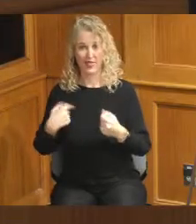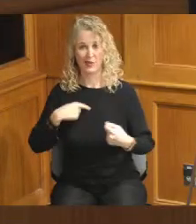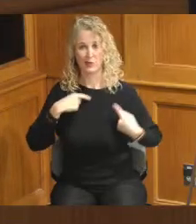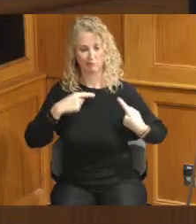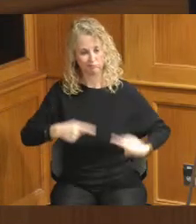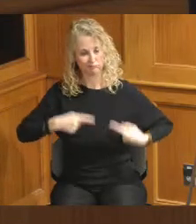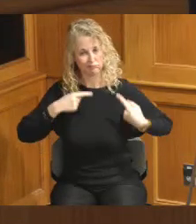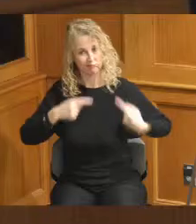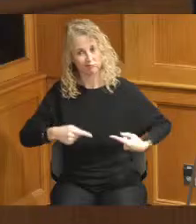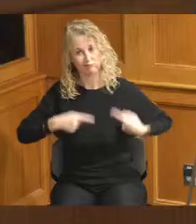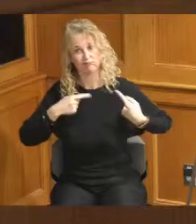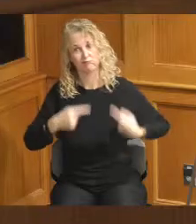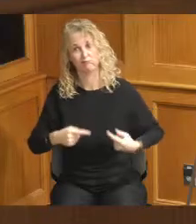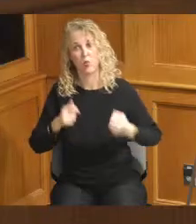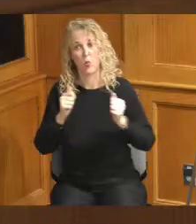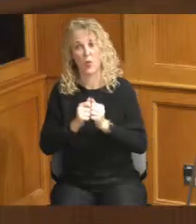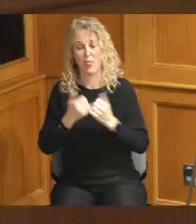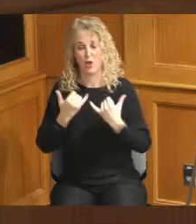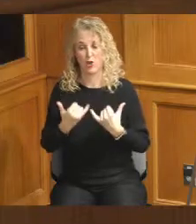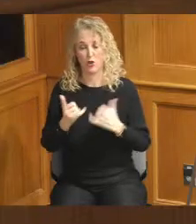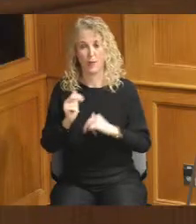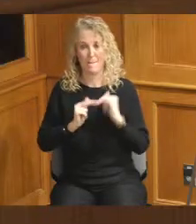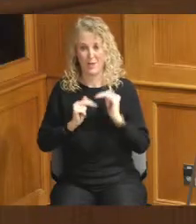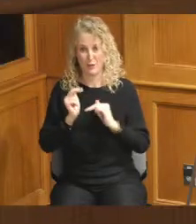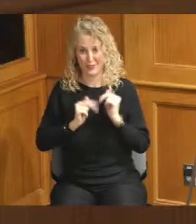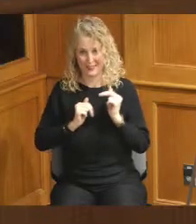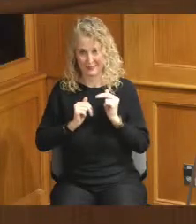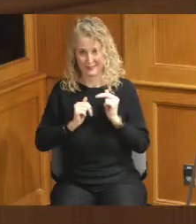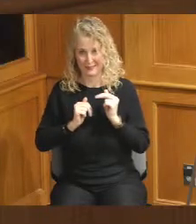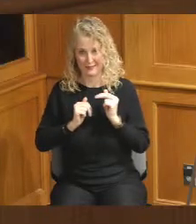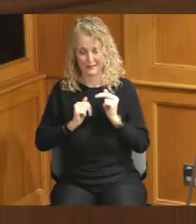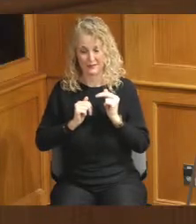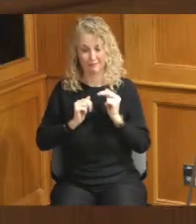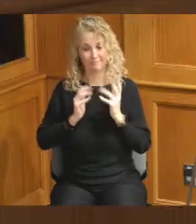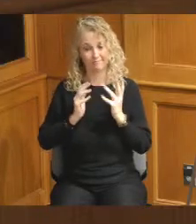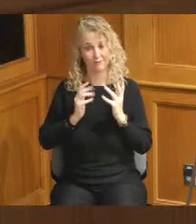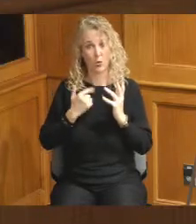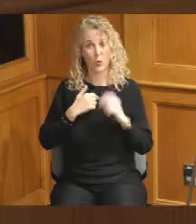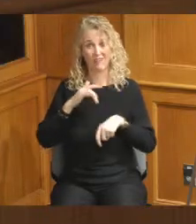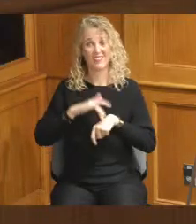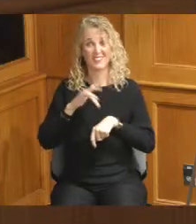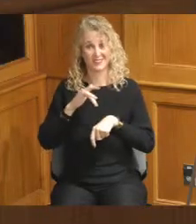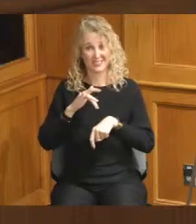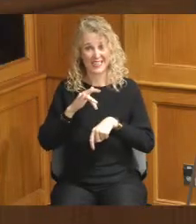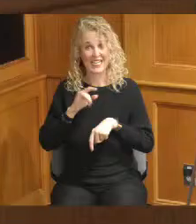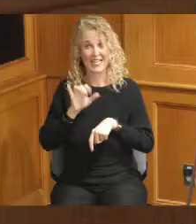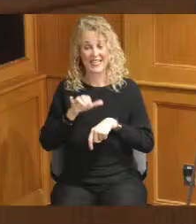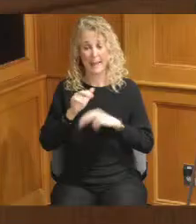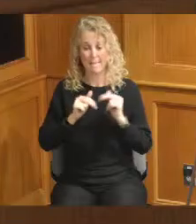do that in the facility that you are currently in we've all been there and it's just not only